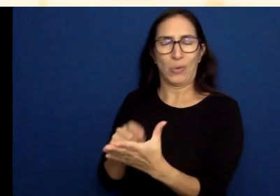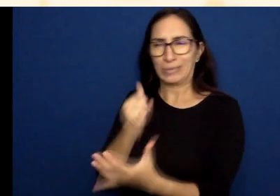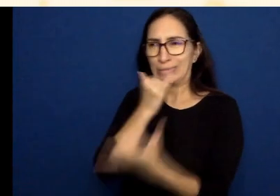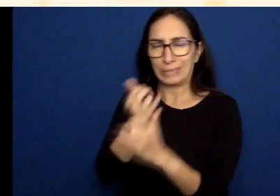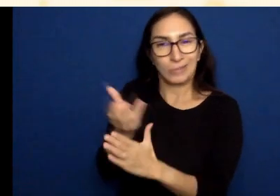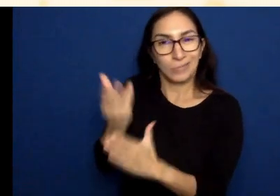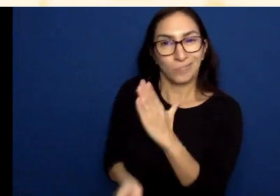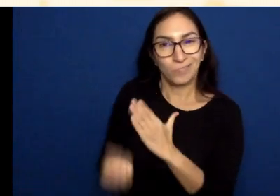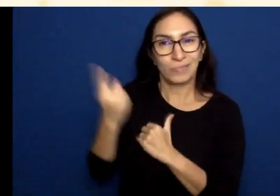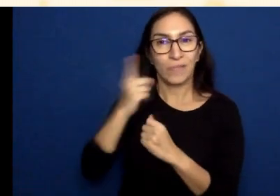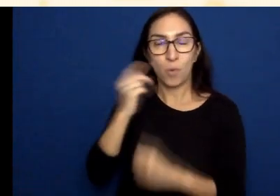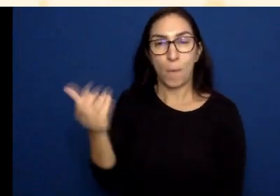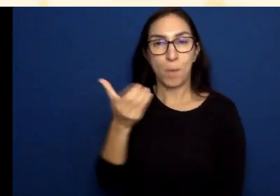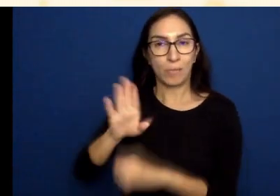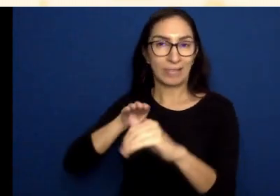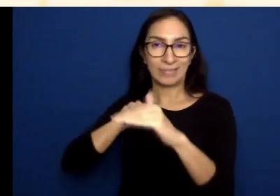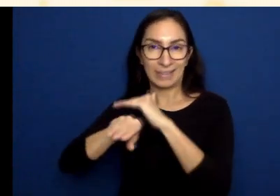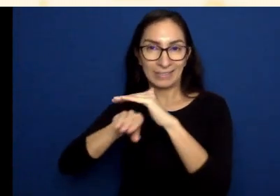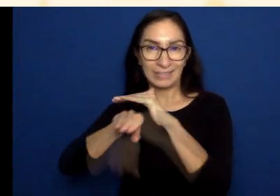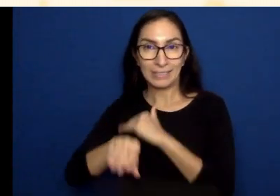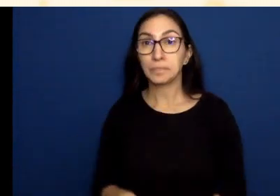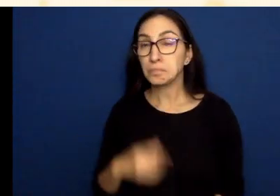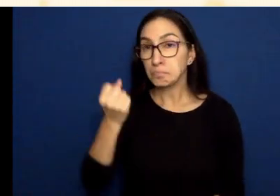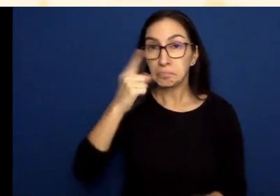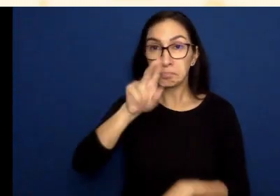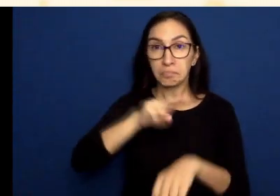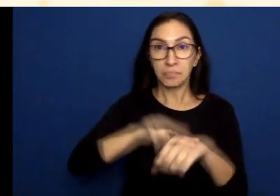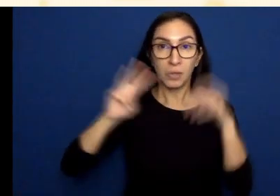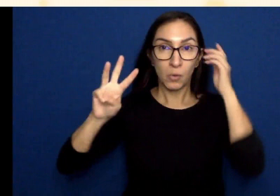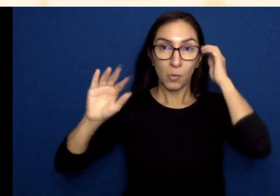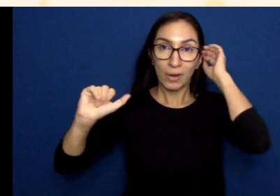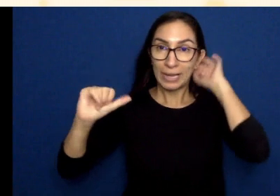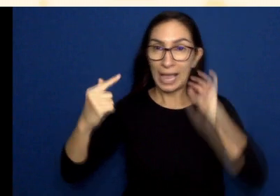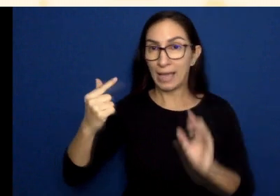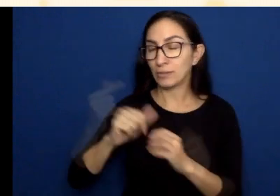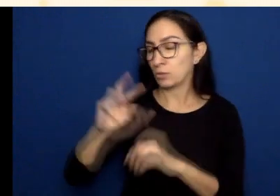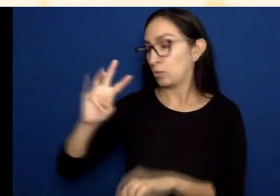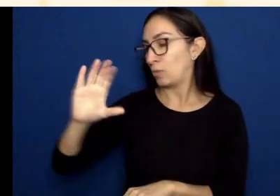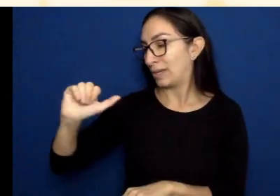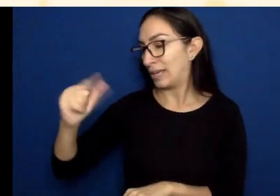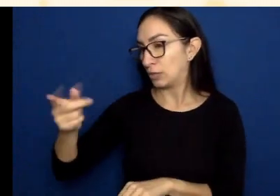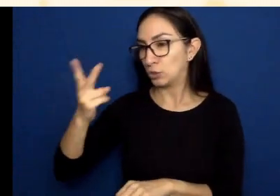For example, although WCAG 2 requires sites to be accessible to the keyboard user, it does not specify